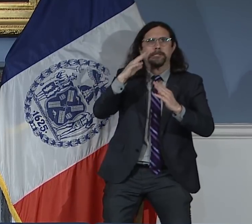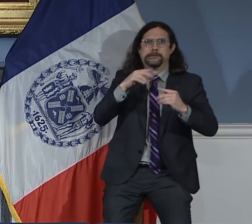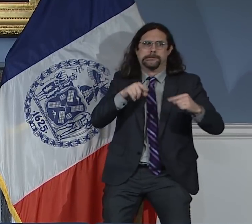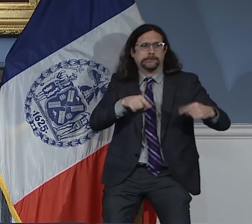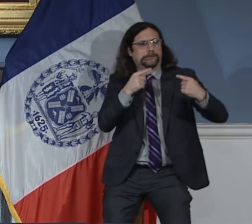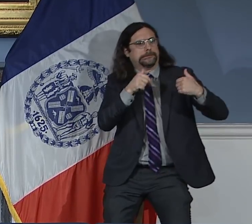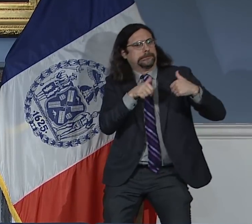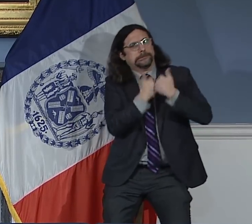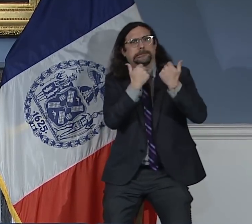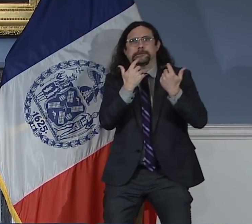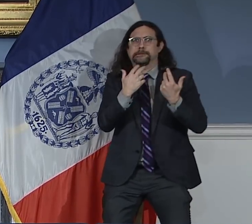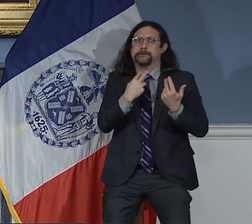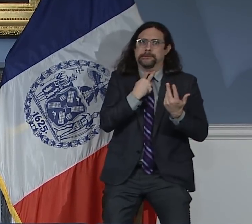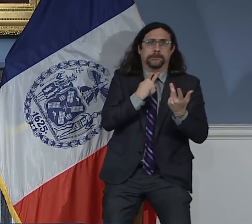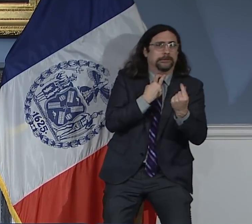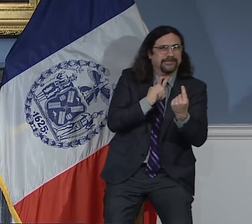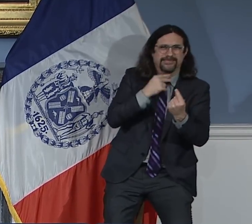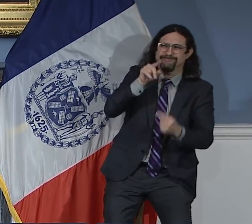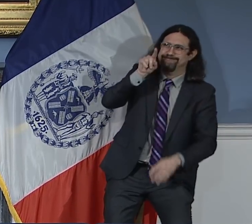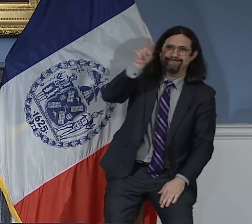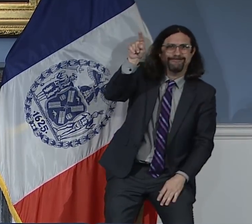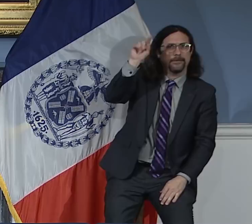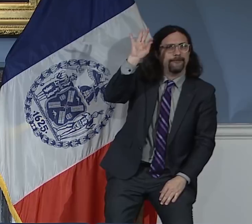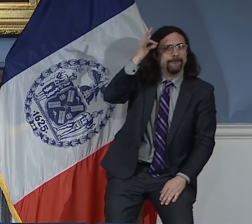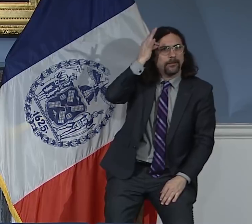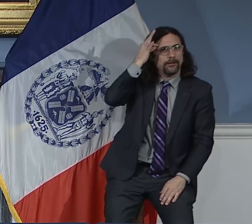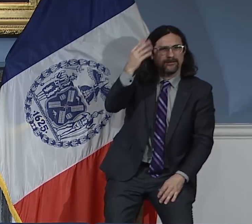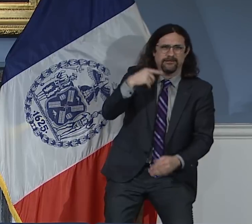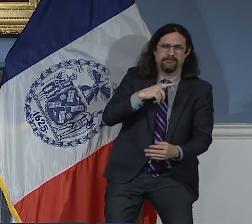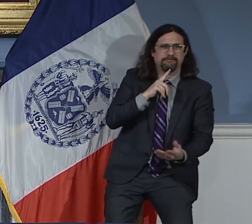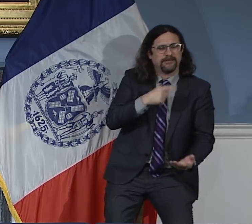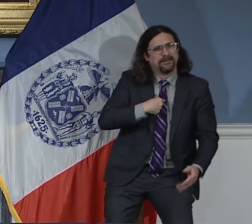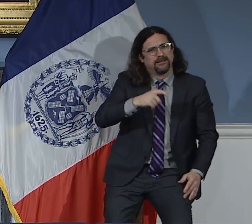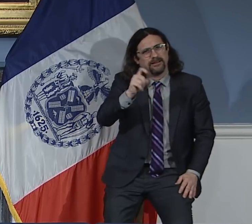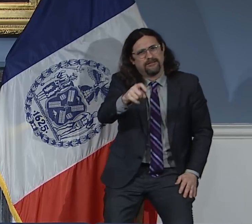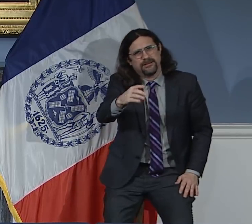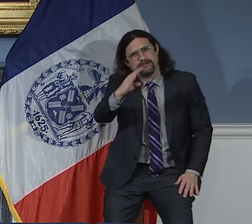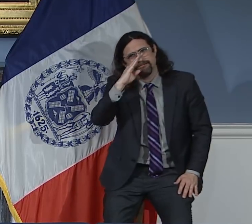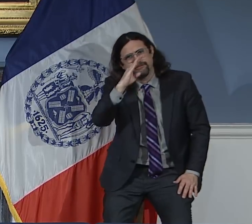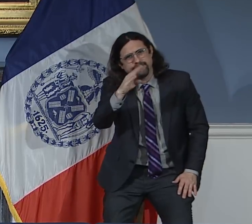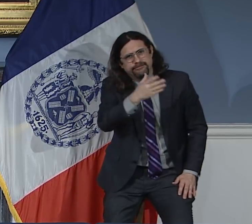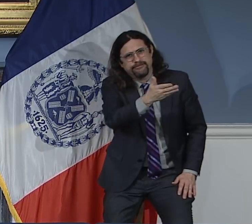THAT IS A CENTRAL CHALLENGE. WE HAVE TO TALK BLUNTLY ABOUT THAT, AND I WILL TODAY. TBU TOERVEYEON WHO'S DEALING